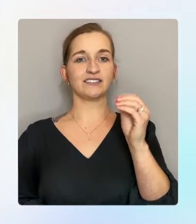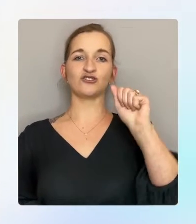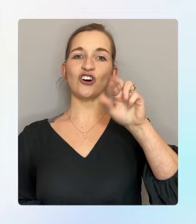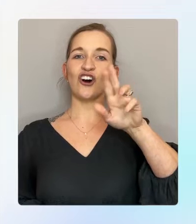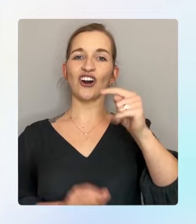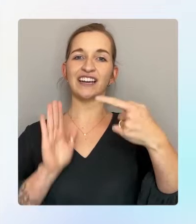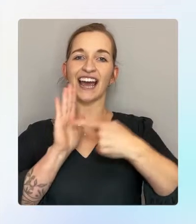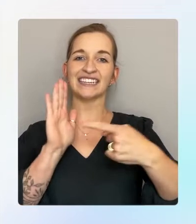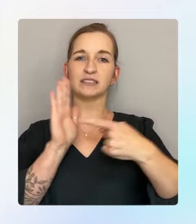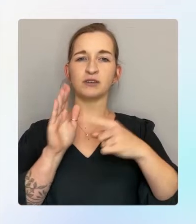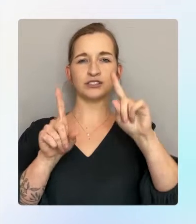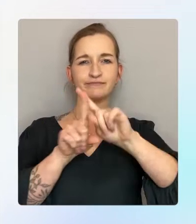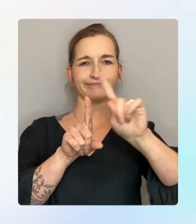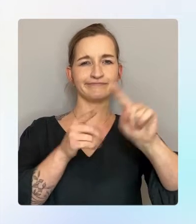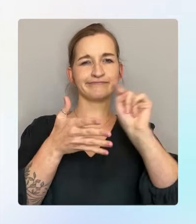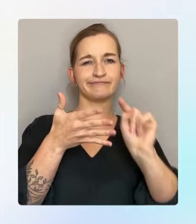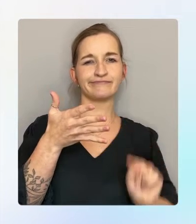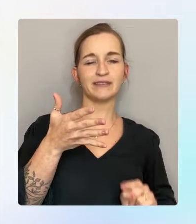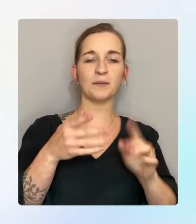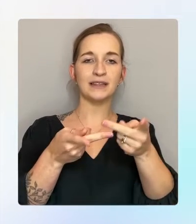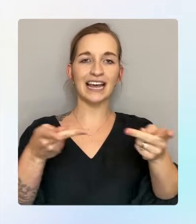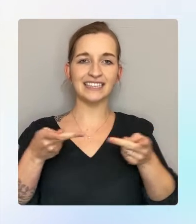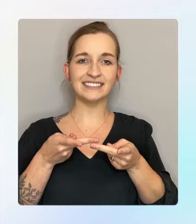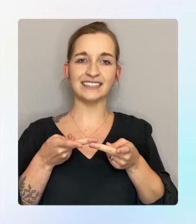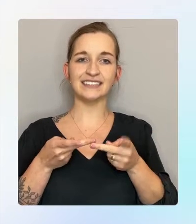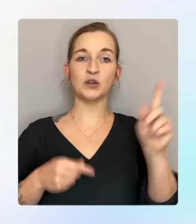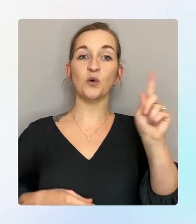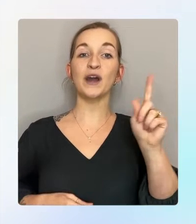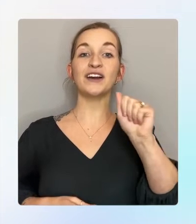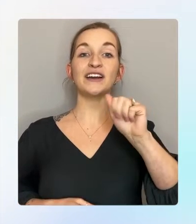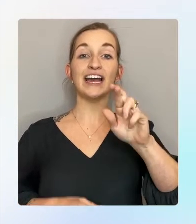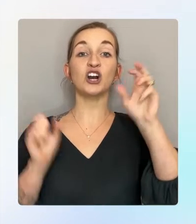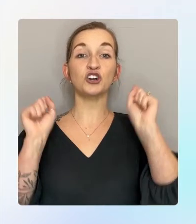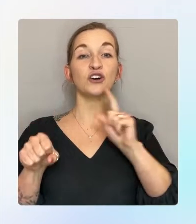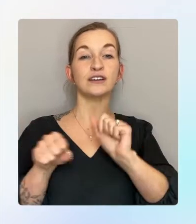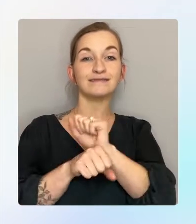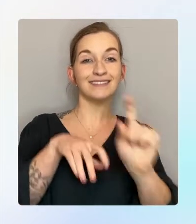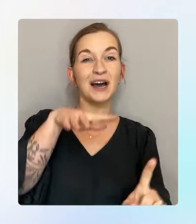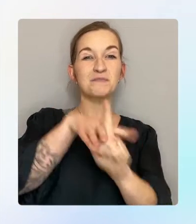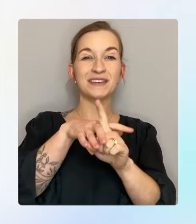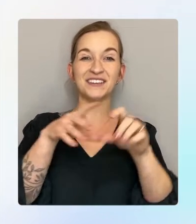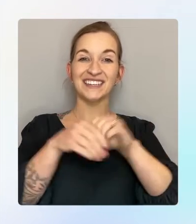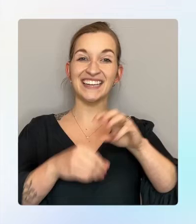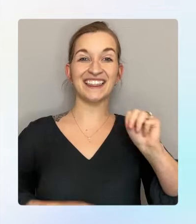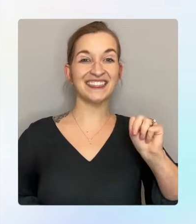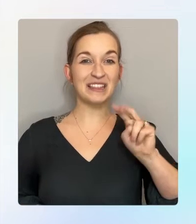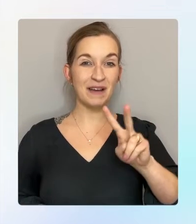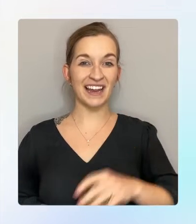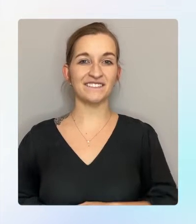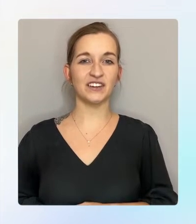They represent a variety of places where AR could appear in the metaverse. You can navigate around them